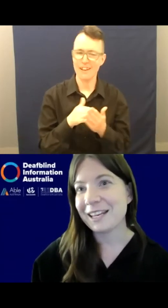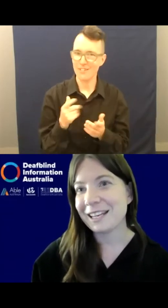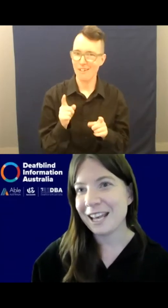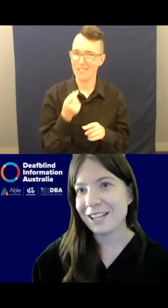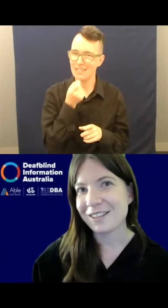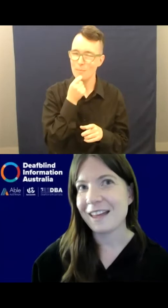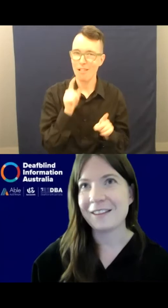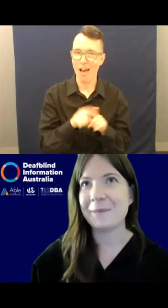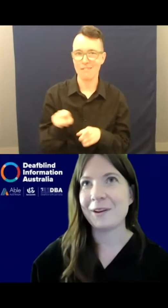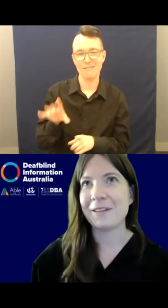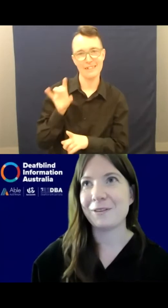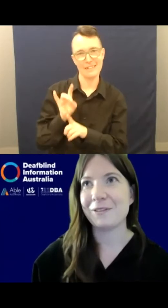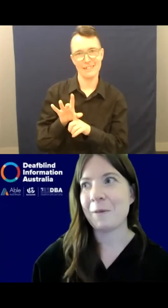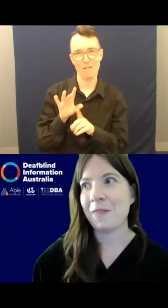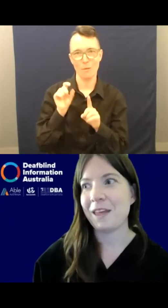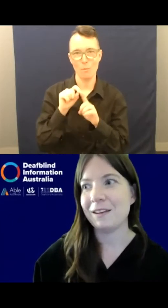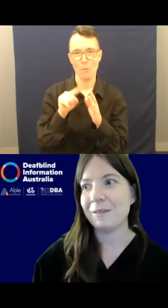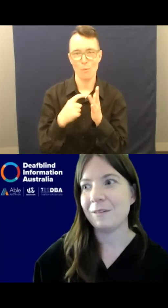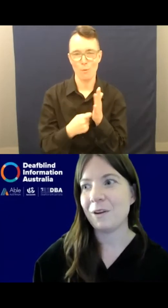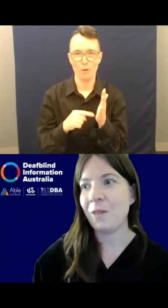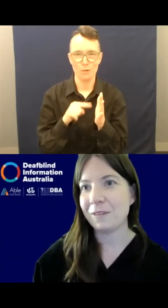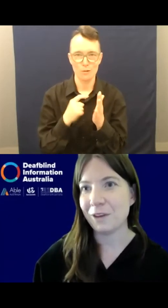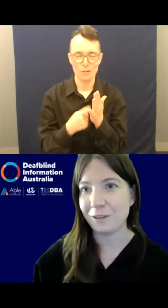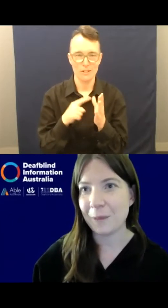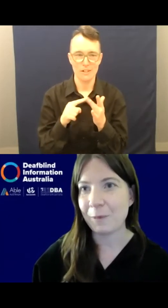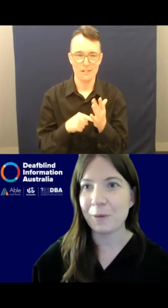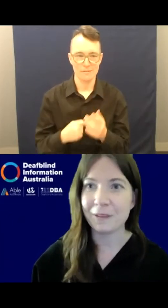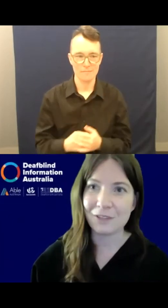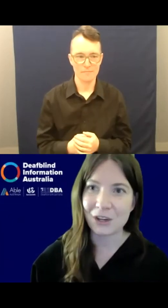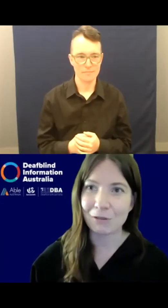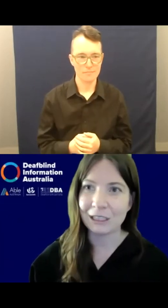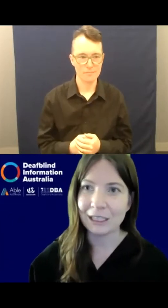yeah, just that experience of someone that on the surface people perceive to not really